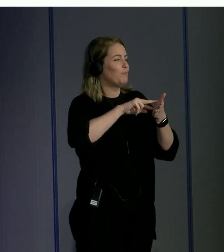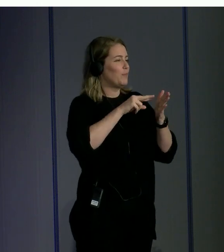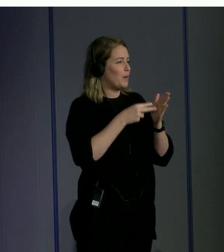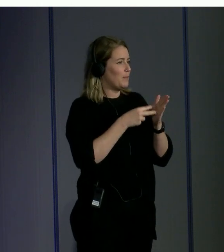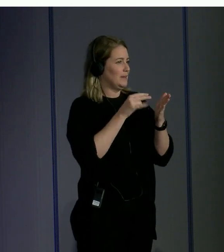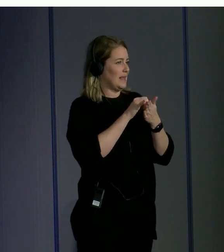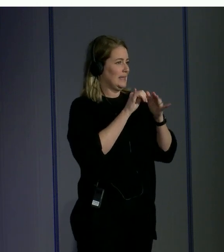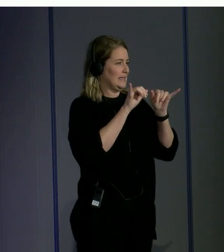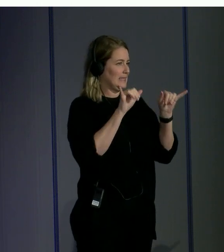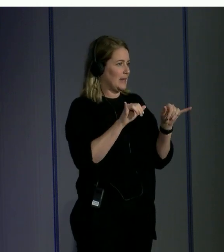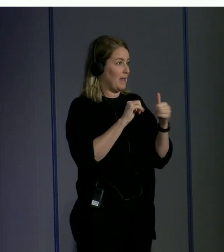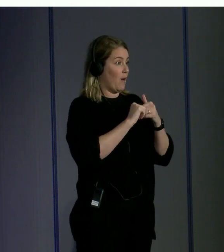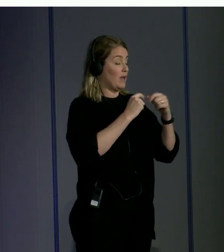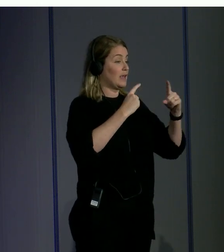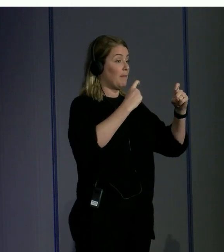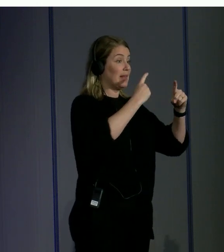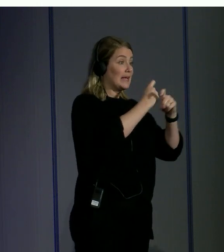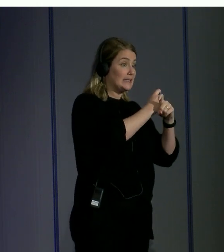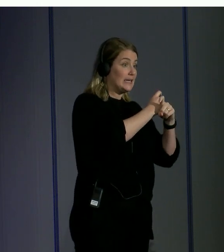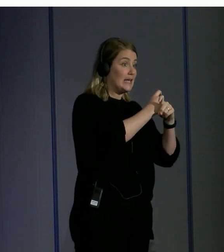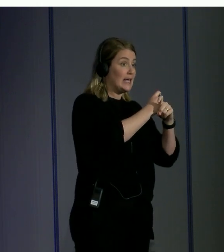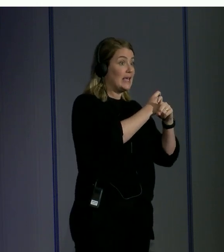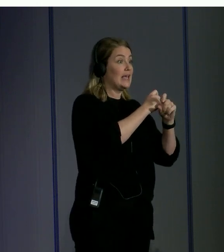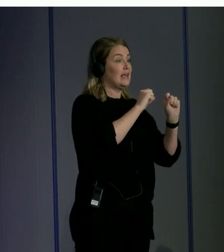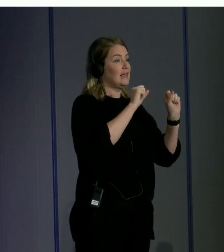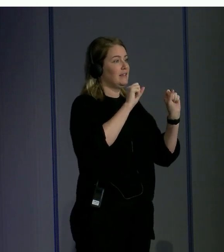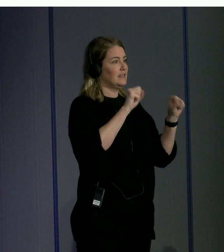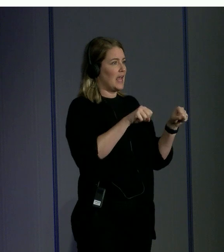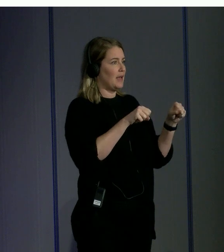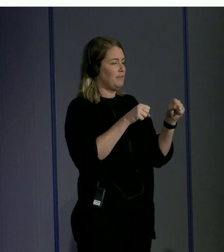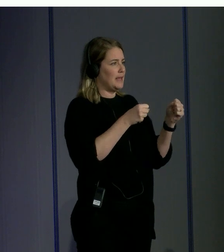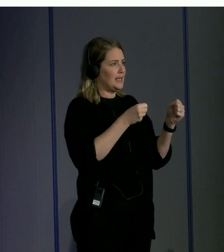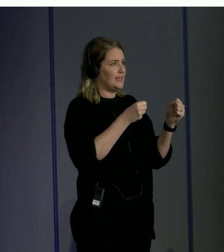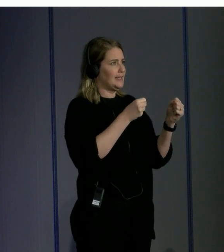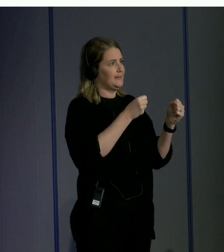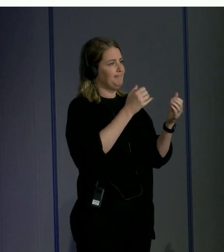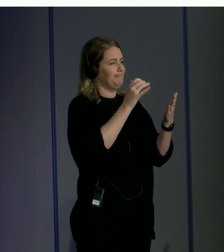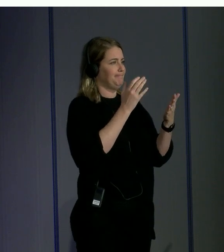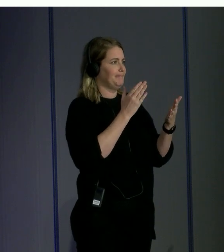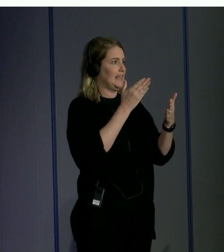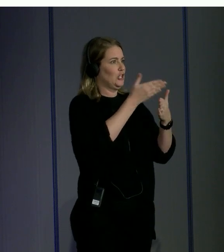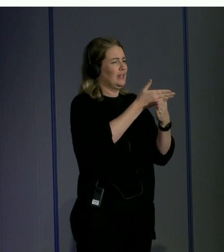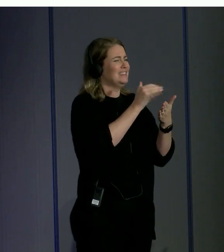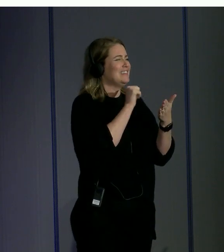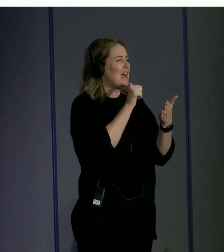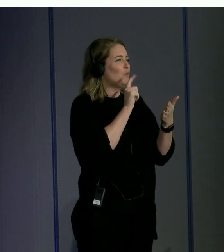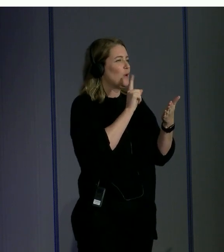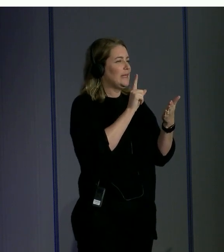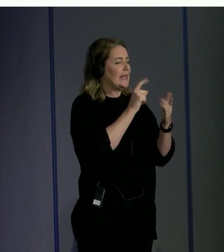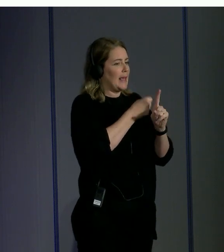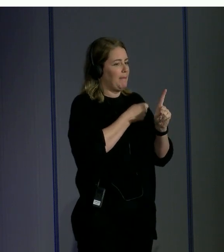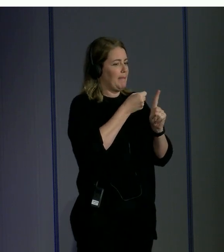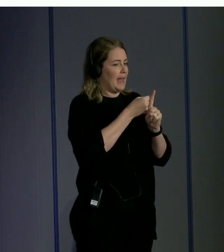And how complexity can be interjected and not really impact the overall structure.